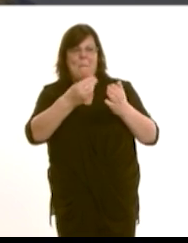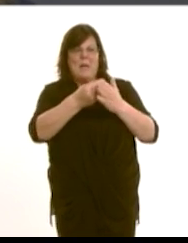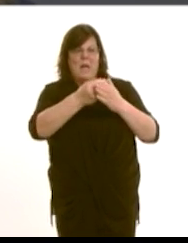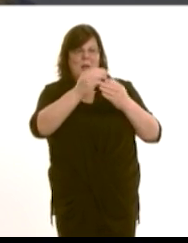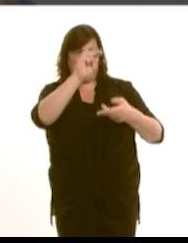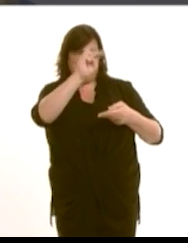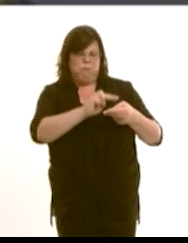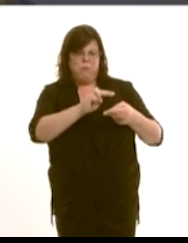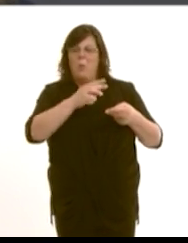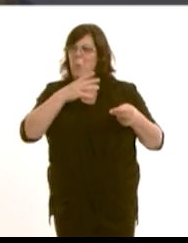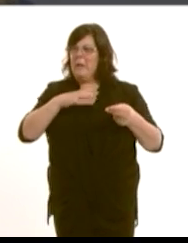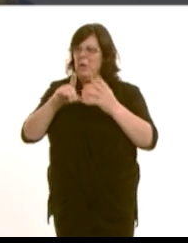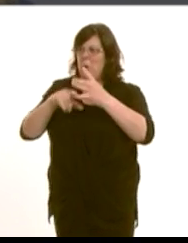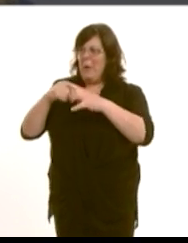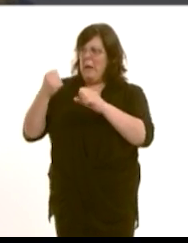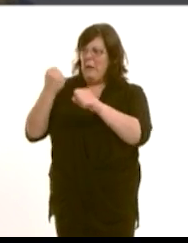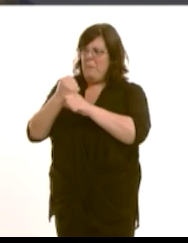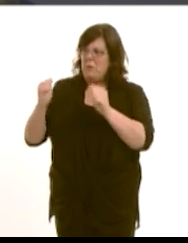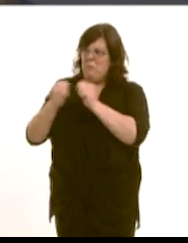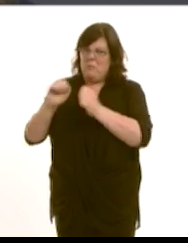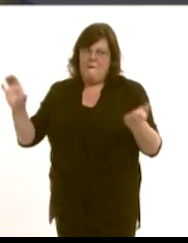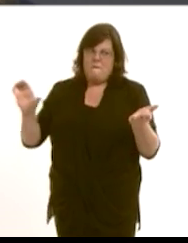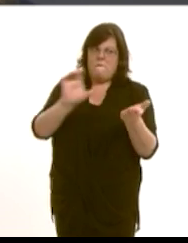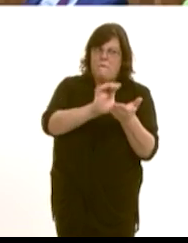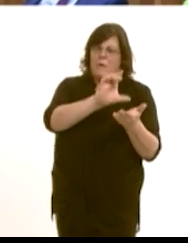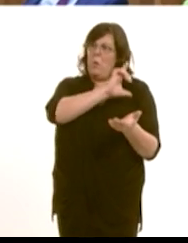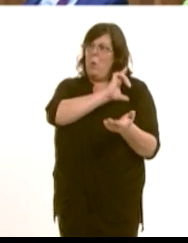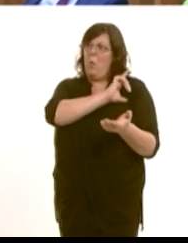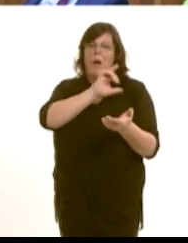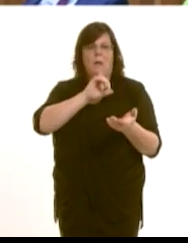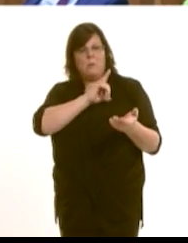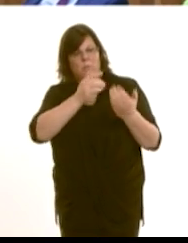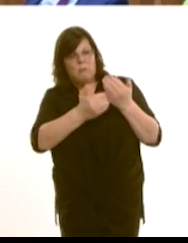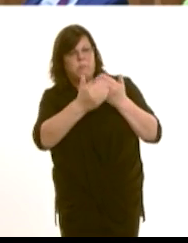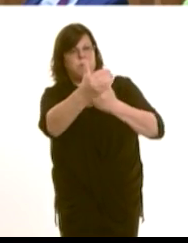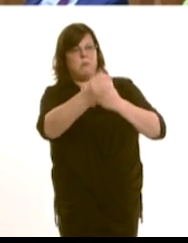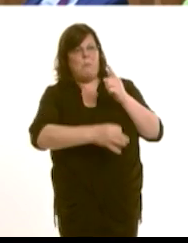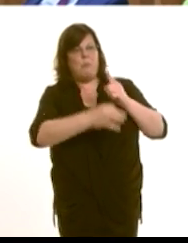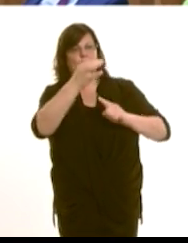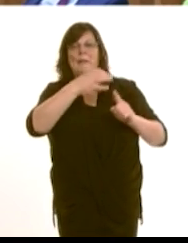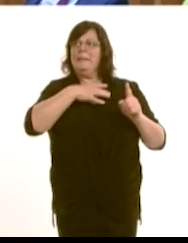in order that we can keep those schemes progressing for many years to come. Itís critical for the regeneration of my communities and his.